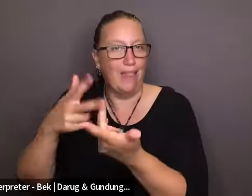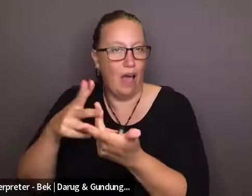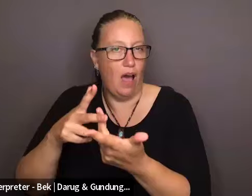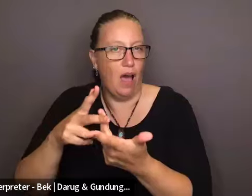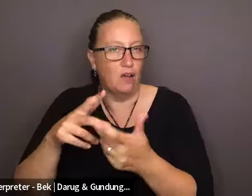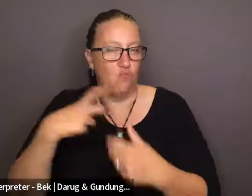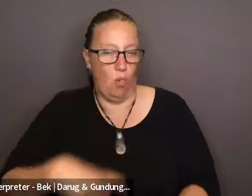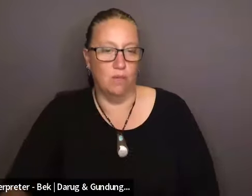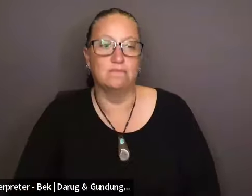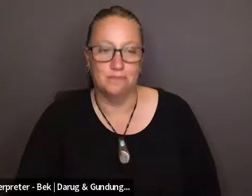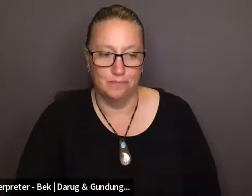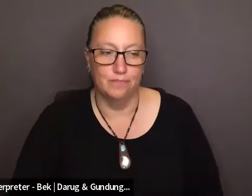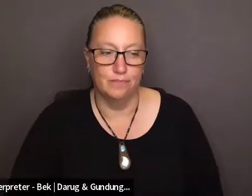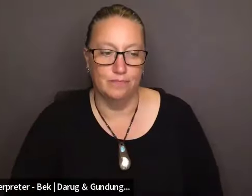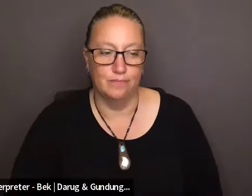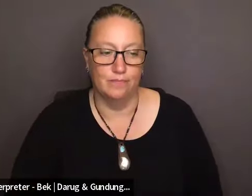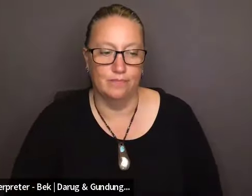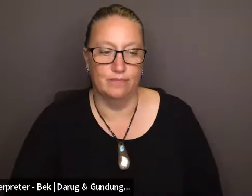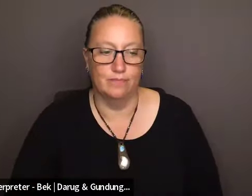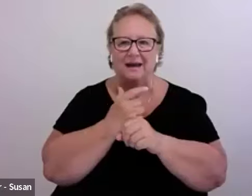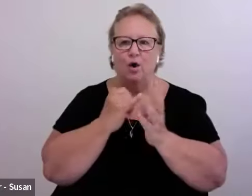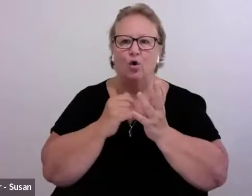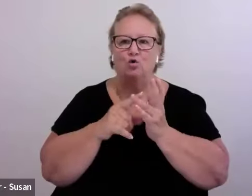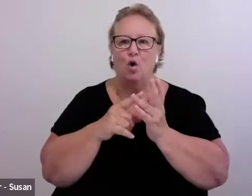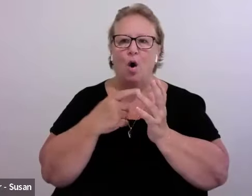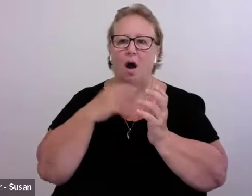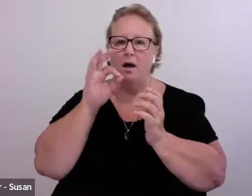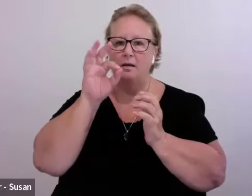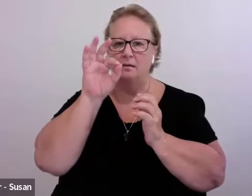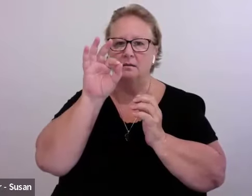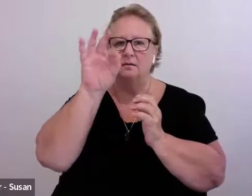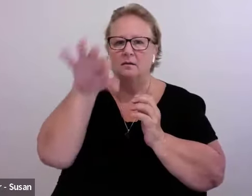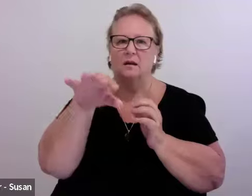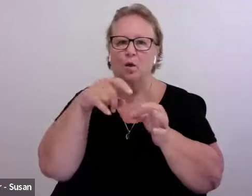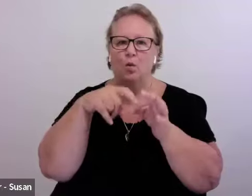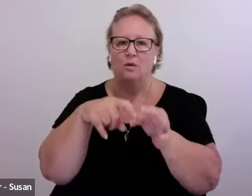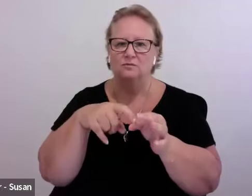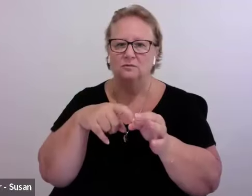of a research team they cannot appear on another application